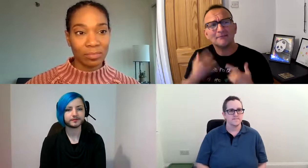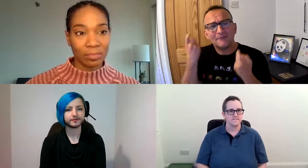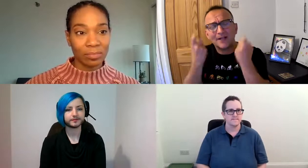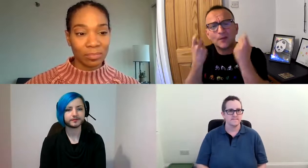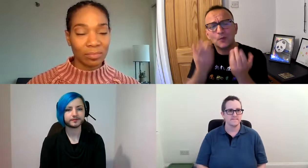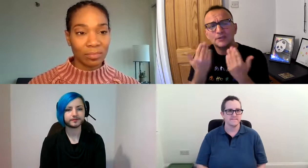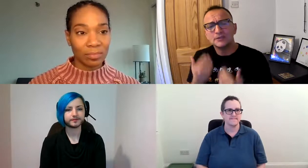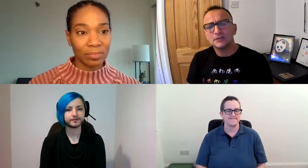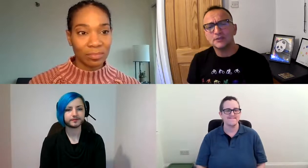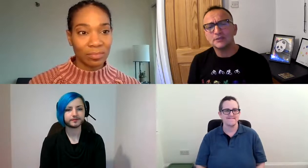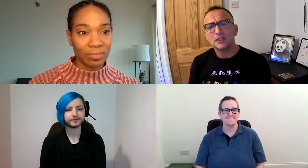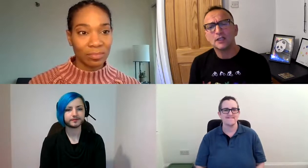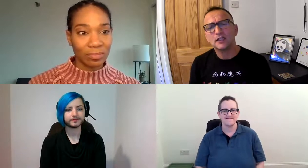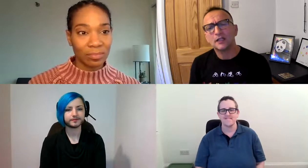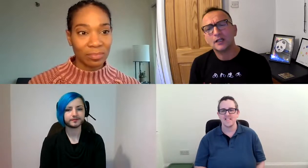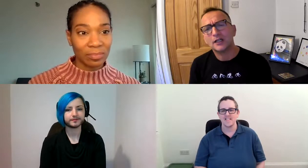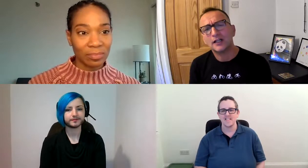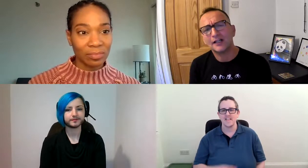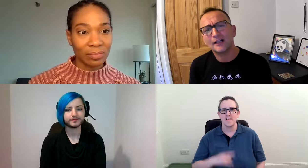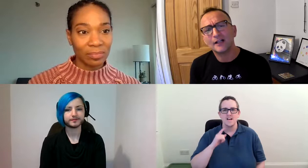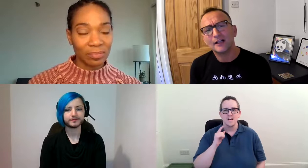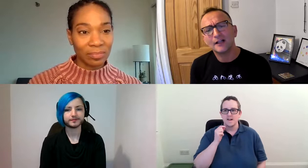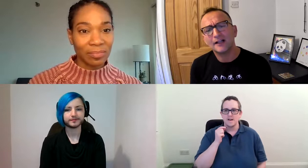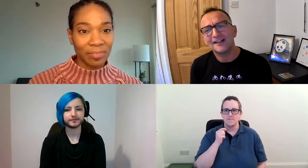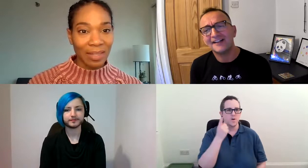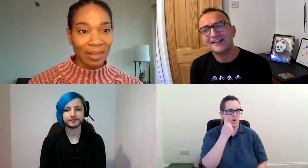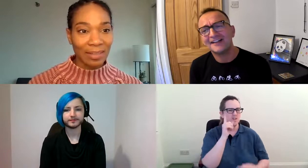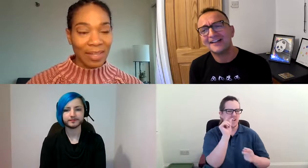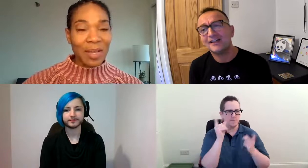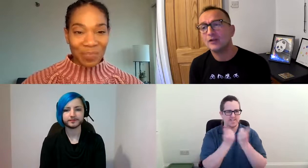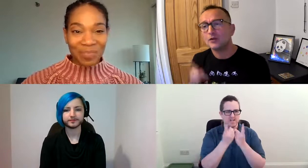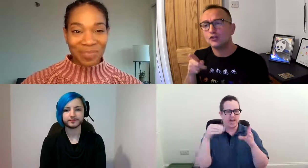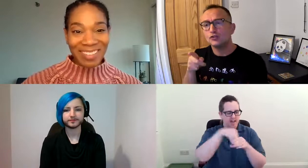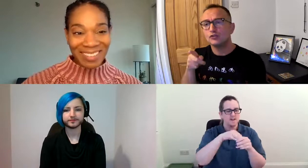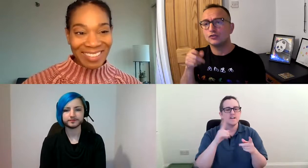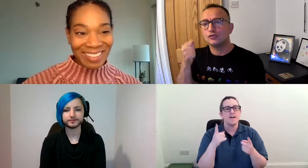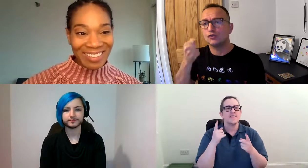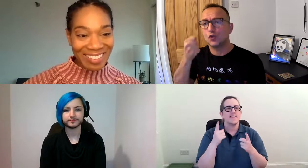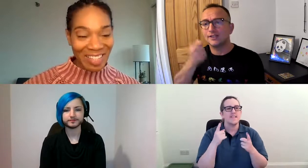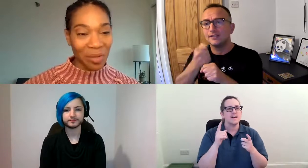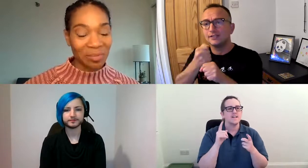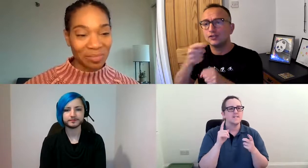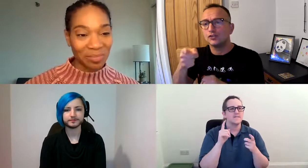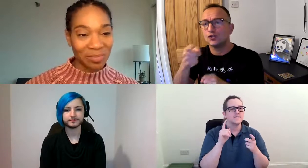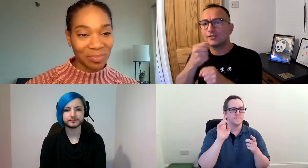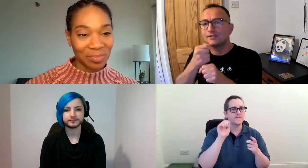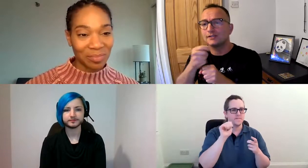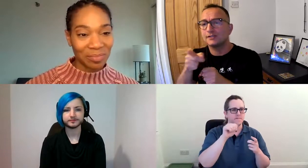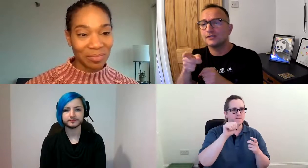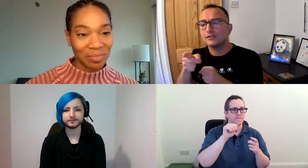over to you. Just one thing to add, I really am